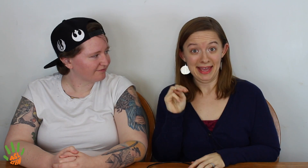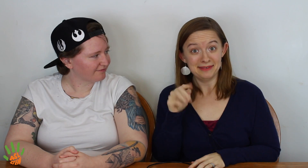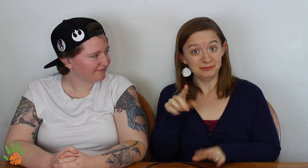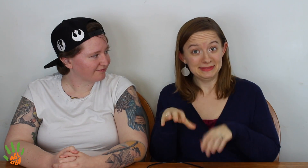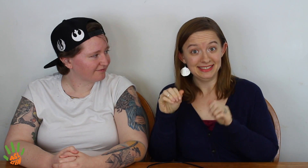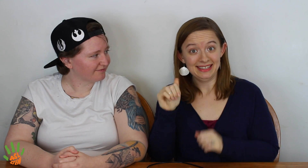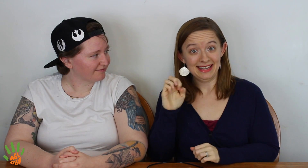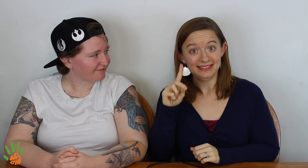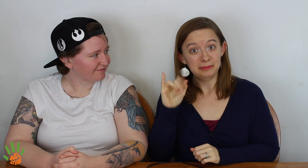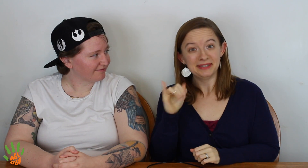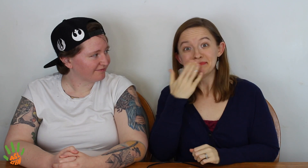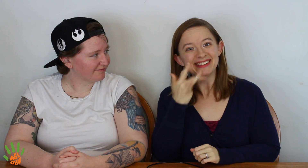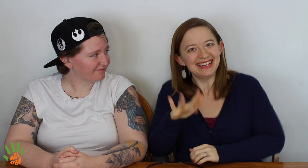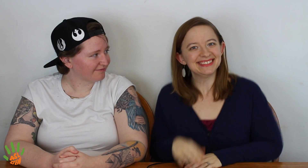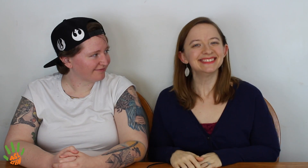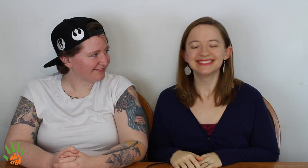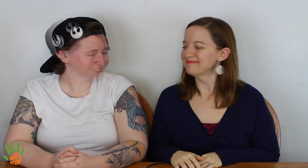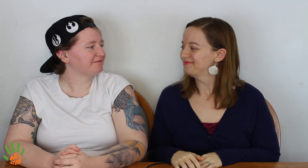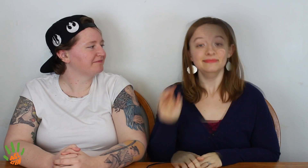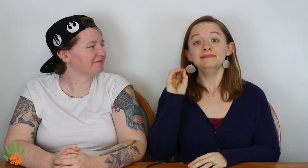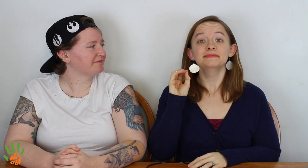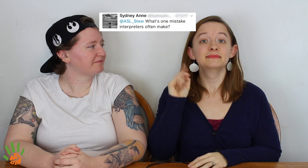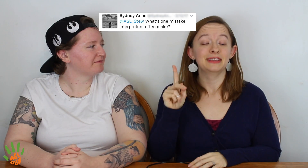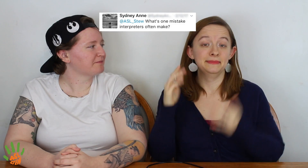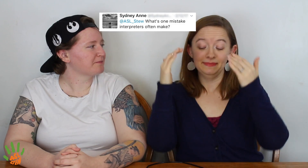If Em, you're taking the ASLPI, good luck!